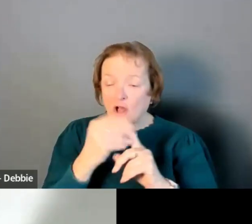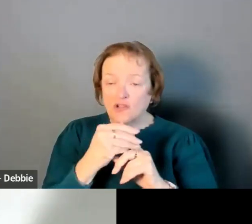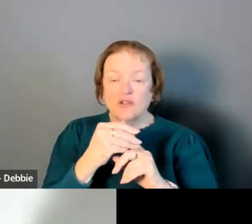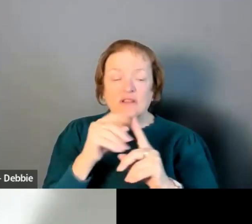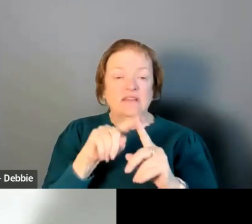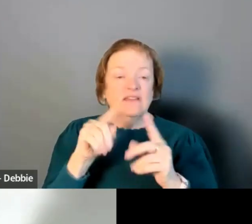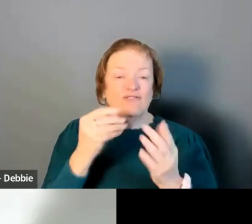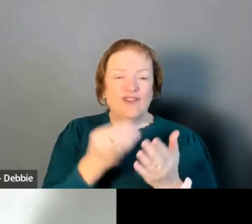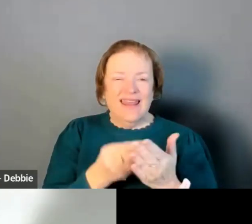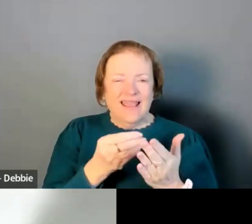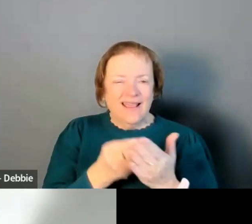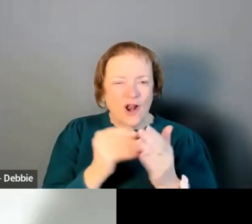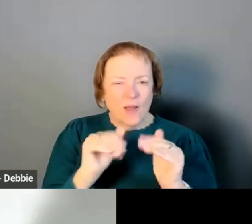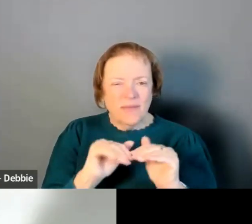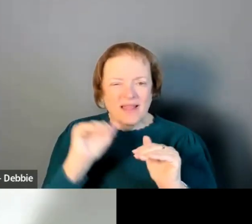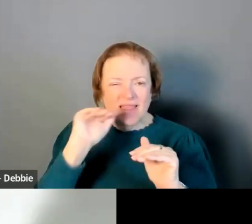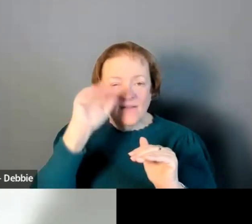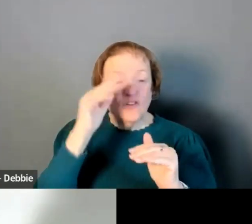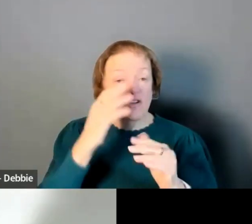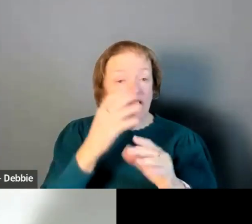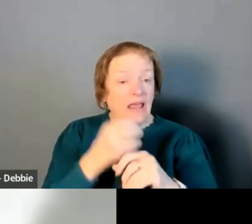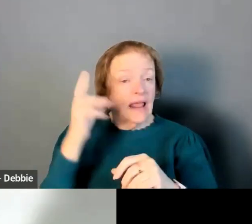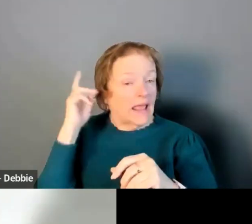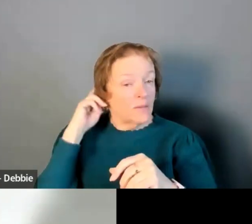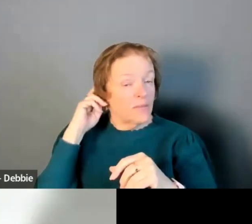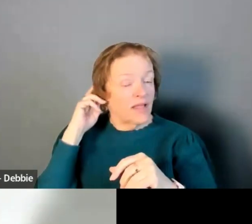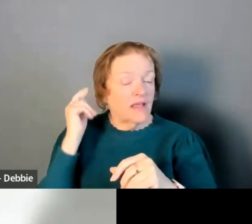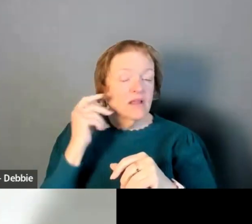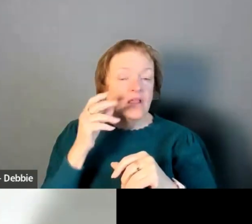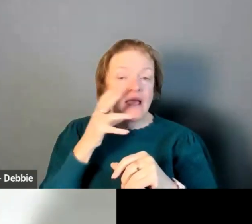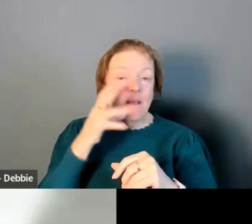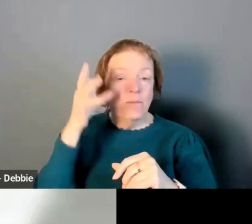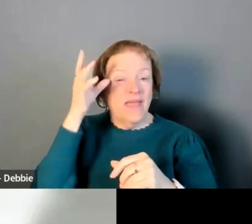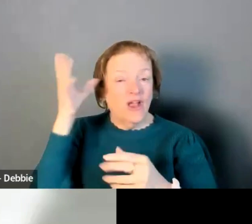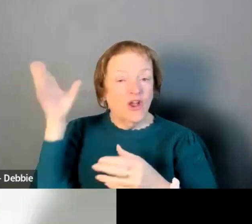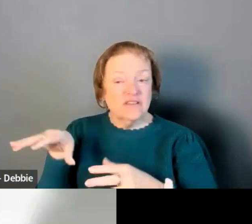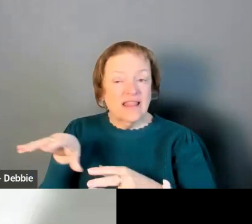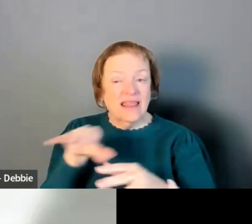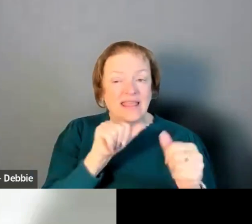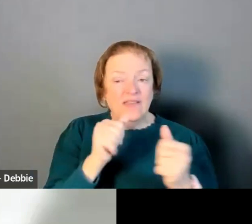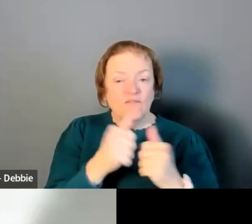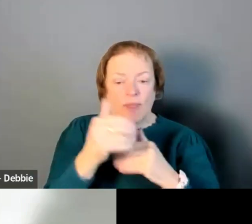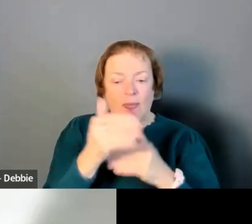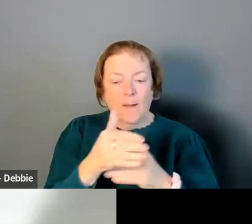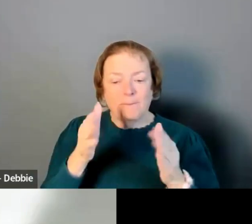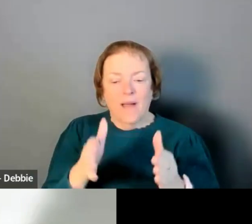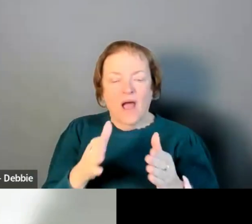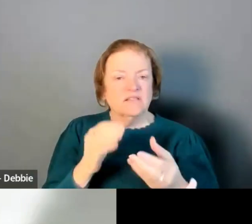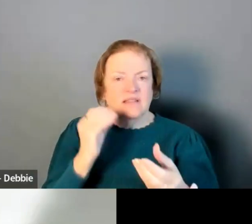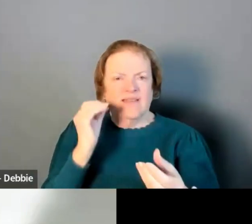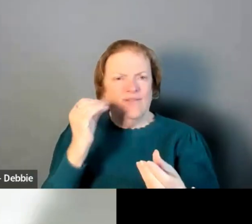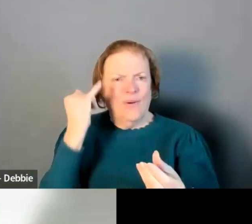and they are getting implanted, and the parent is walking away with that box that had no idea. So we were recently at a school, and she has,